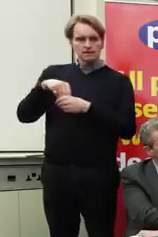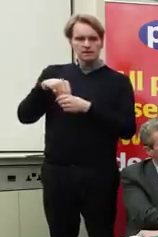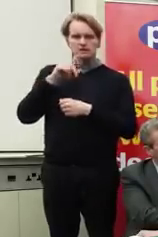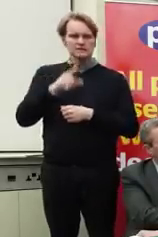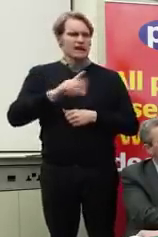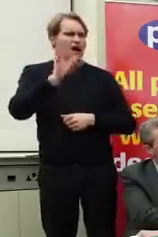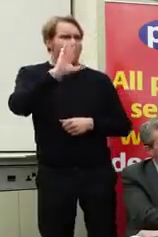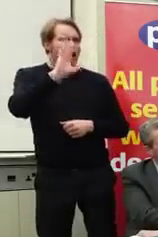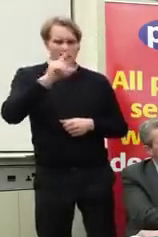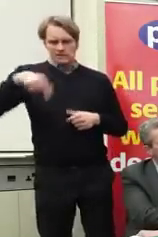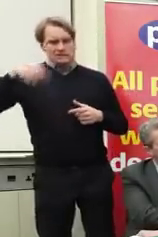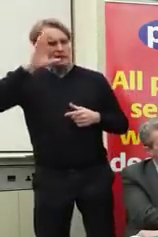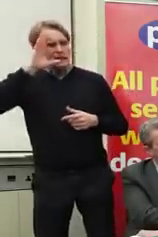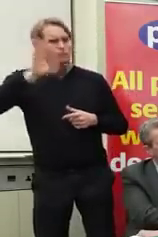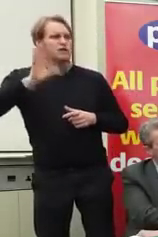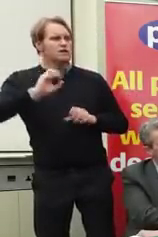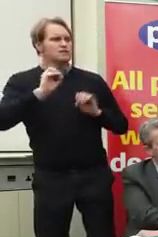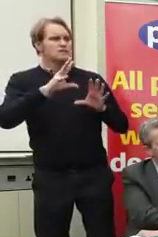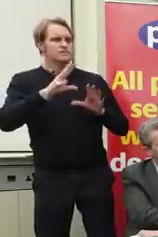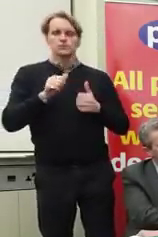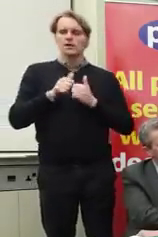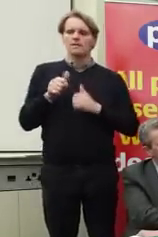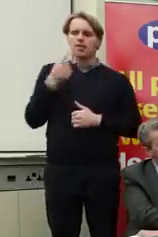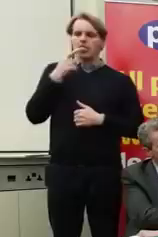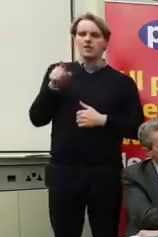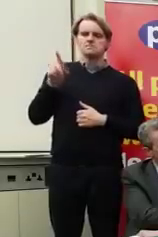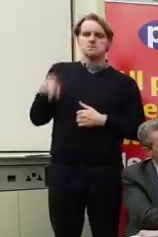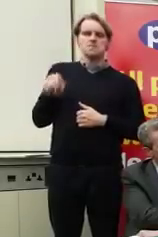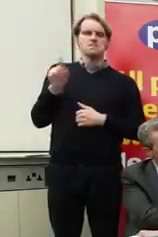people could die here and then they get blacklisted and the employers had a